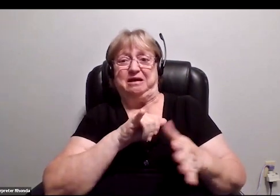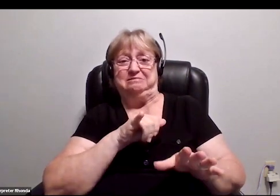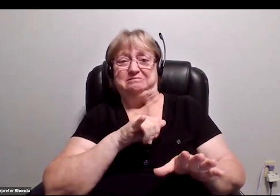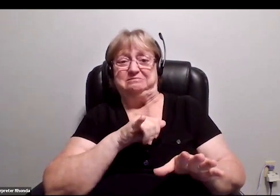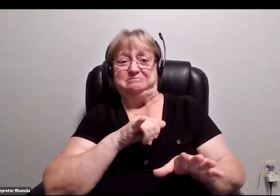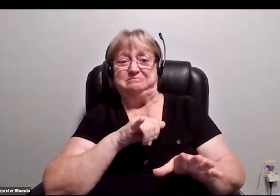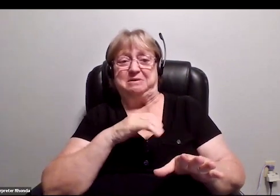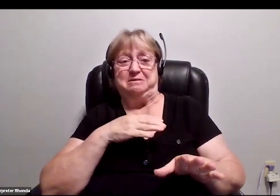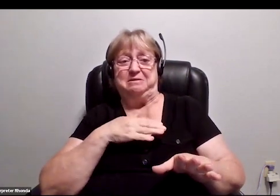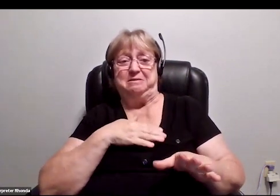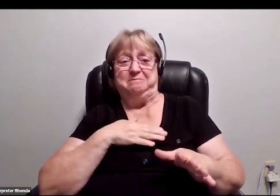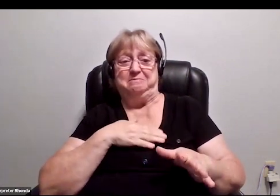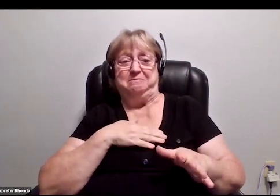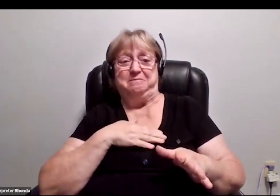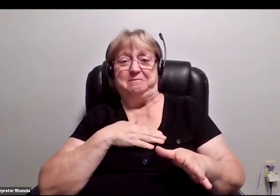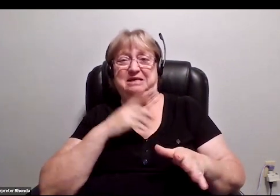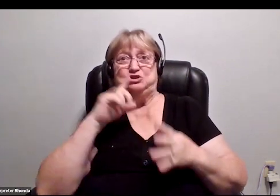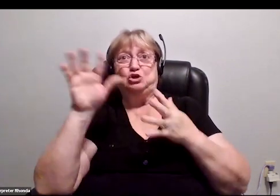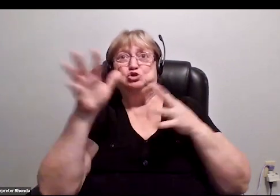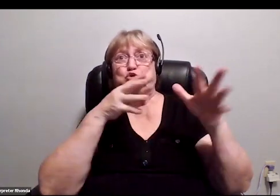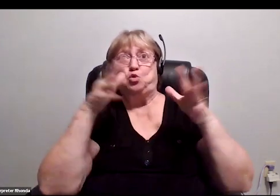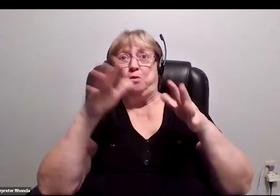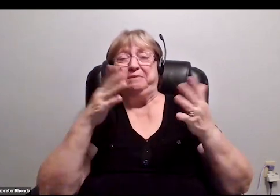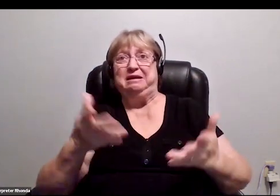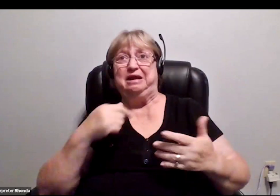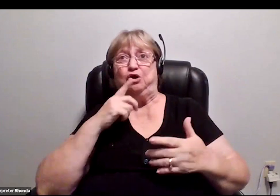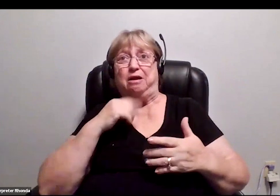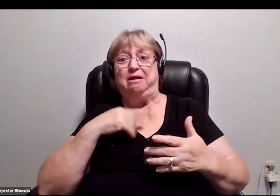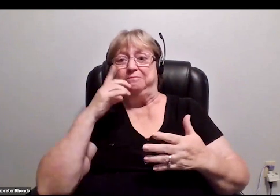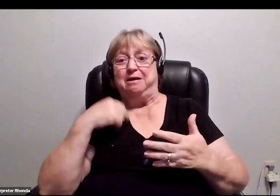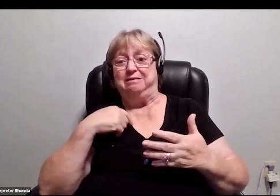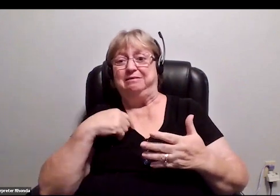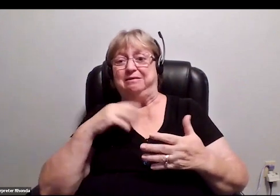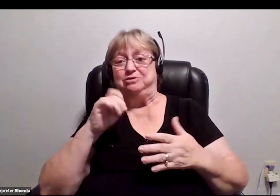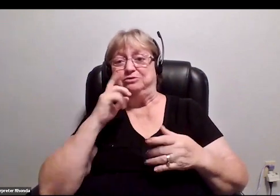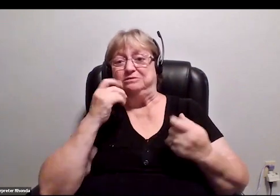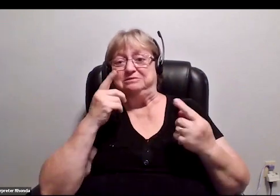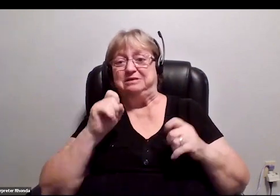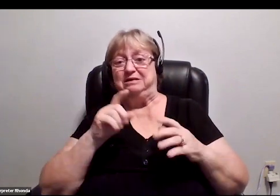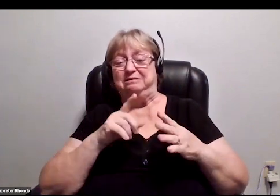My stupid weather [?]. It's storming where I'm at, and it decided to run, it decided to go off.